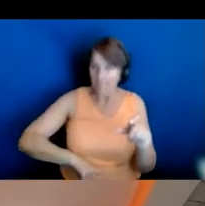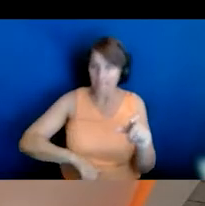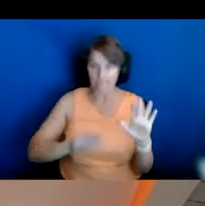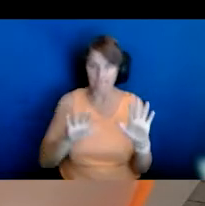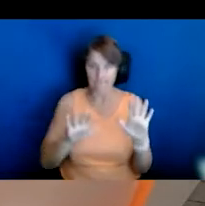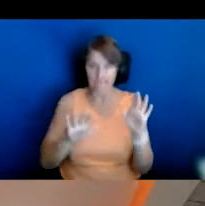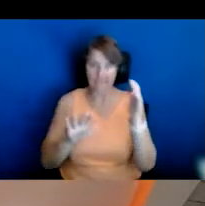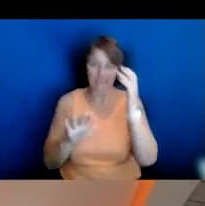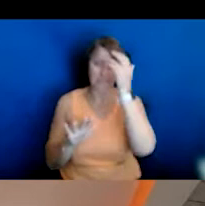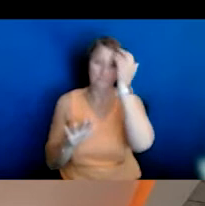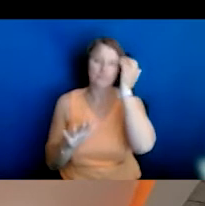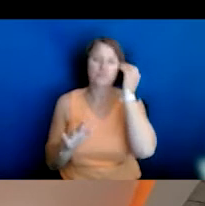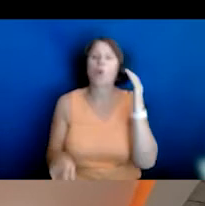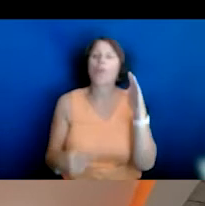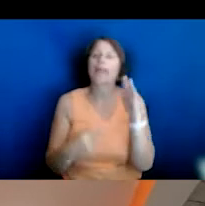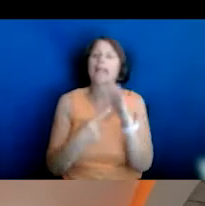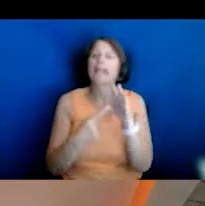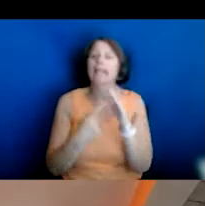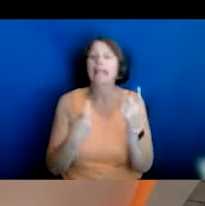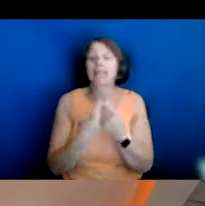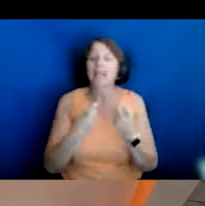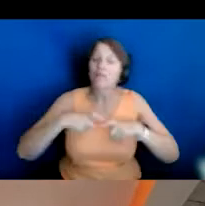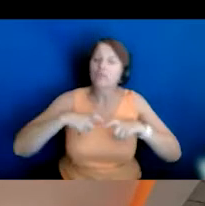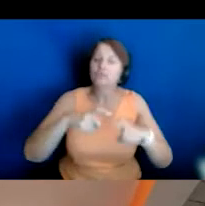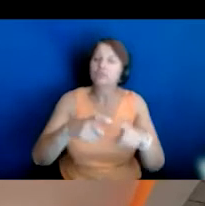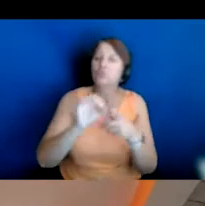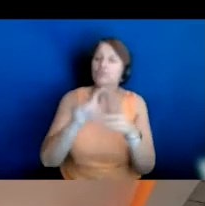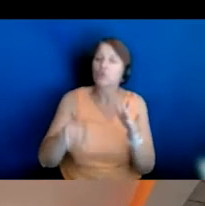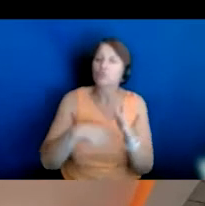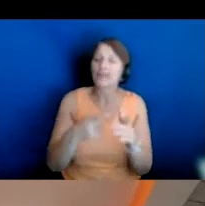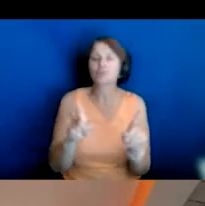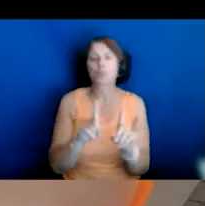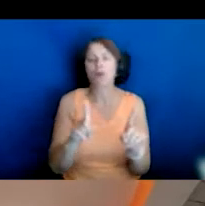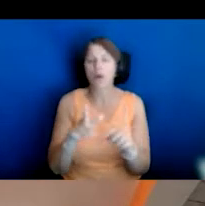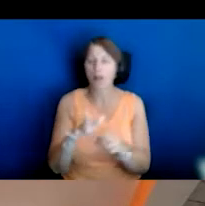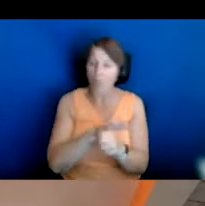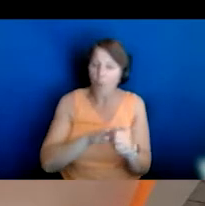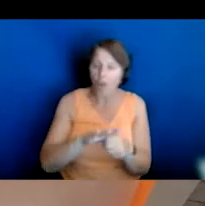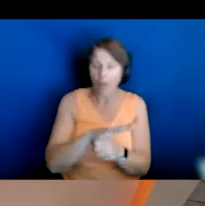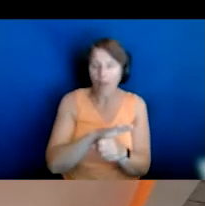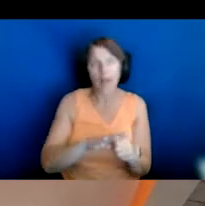A key point of sustainable projects for us is a local producer,